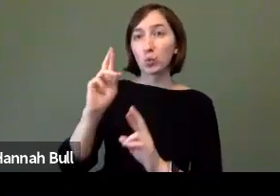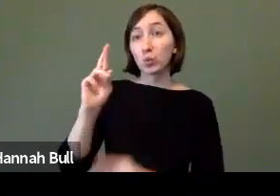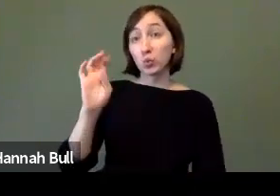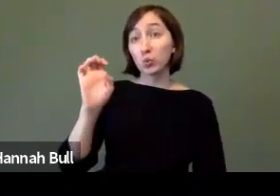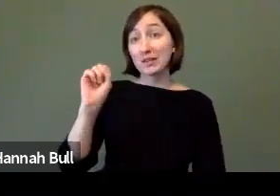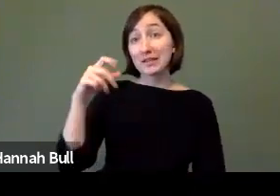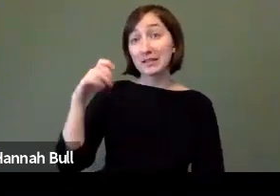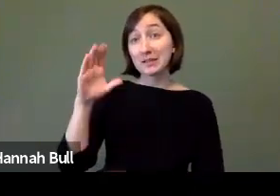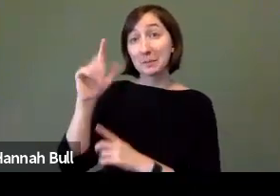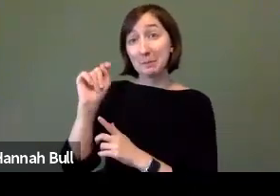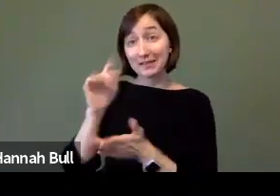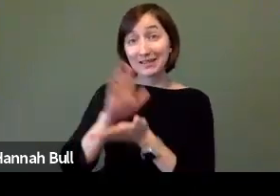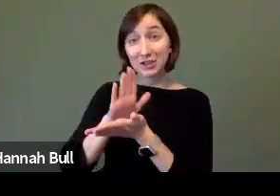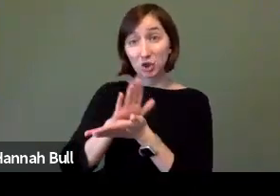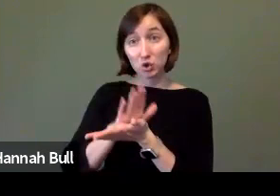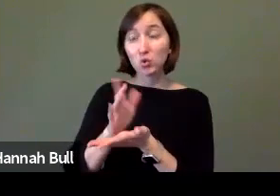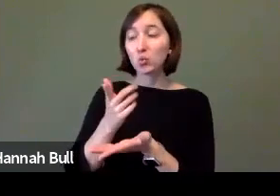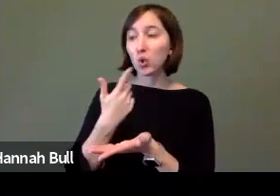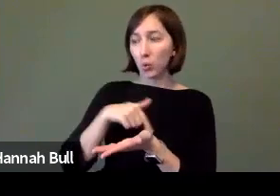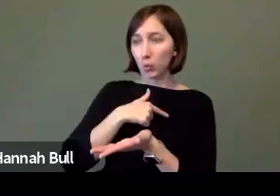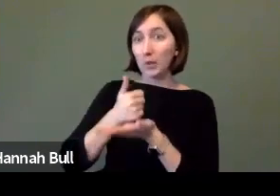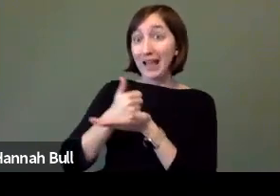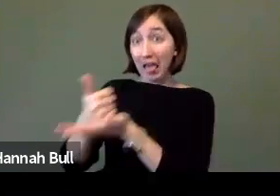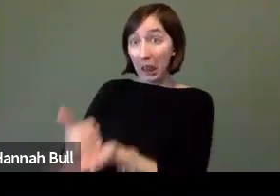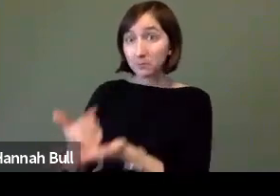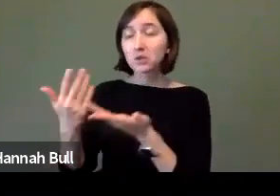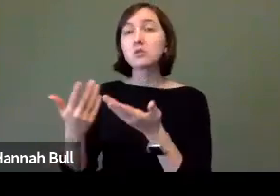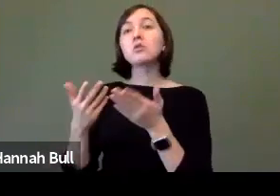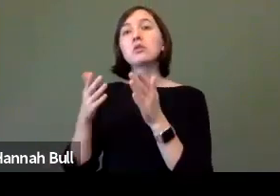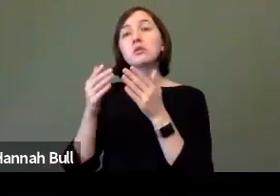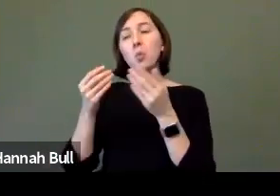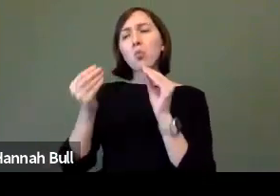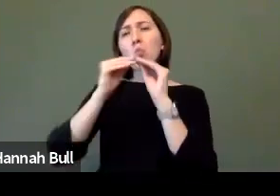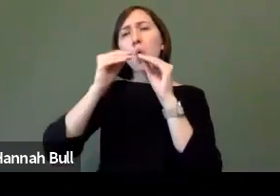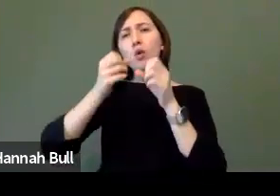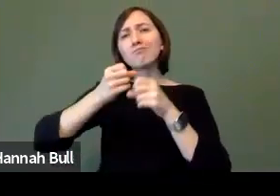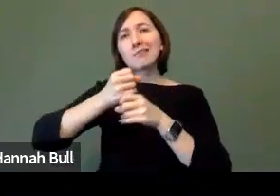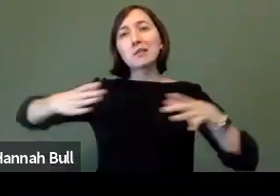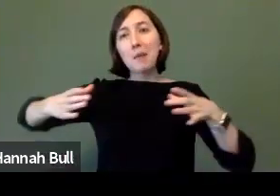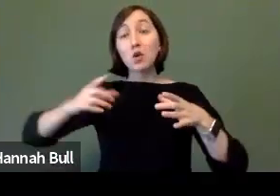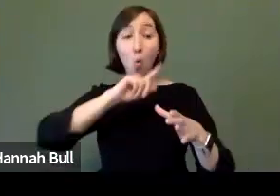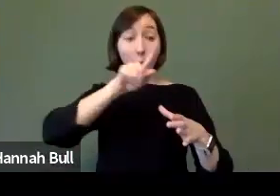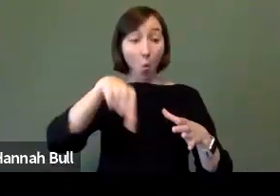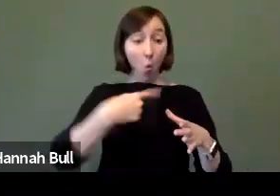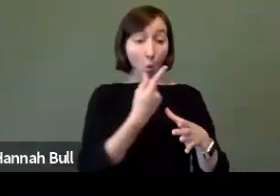we helped with expanding their focus on cross disability. The focus on one point was primarily mental health